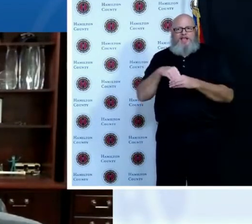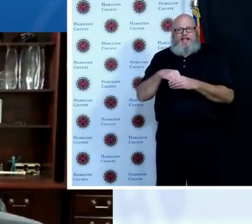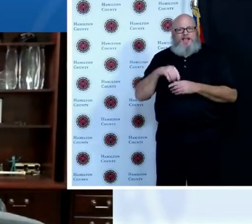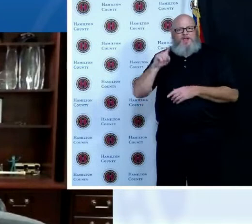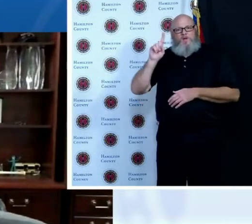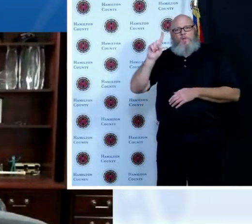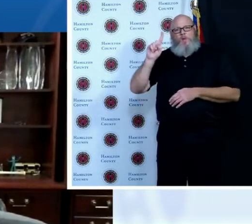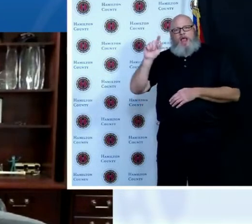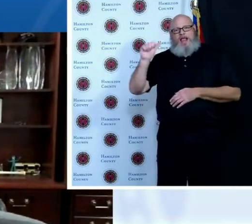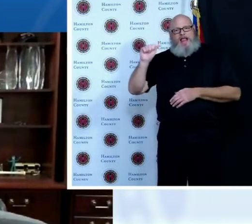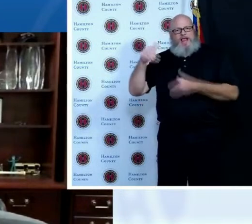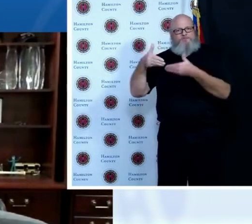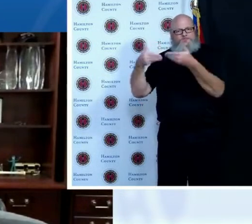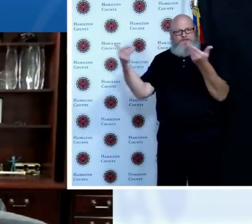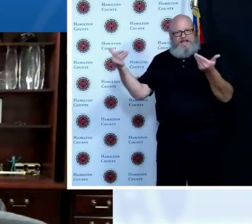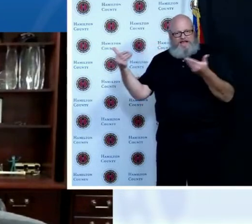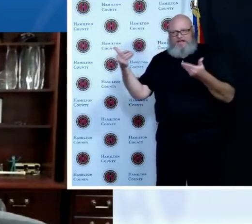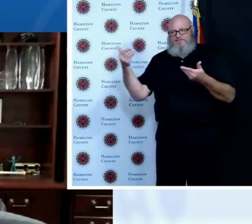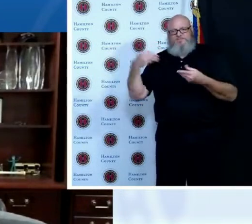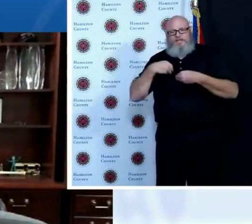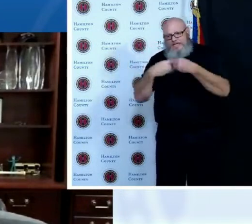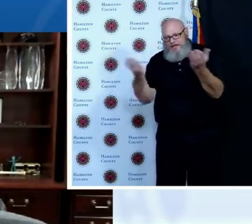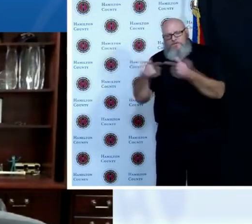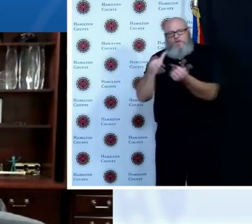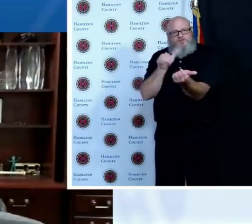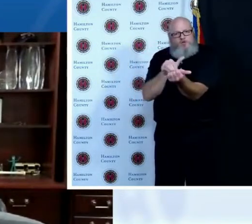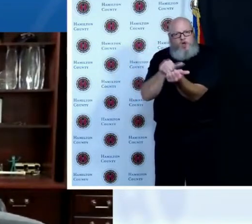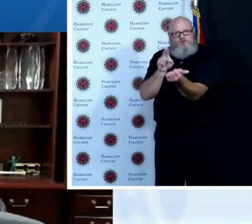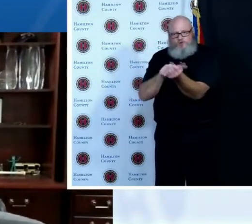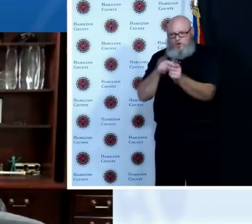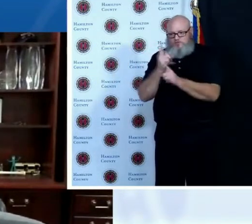the infection or quite honestly critical to taking care of patients who have covet